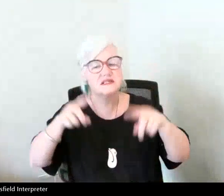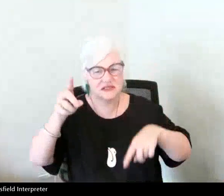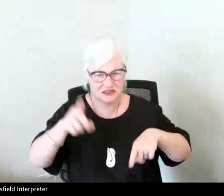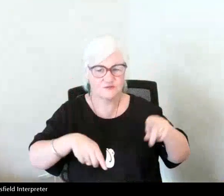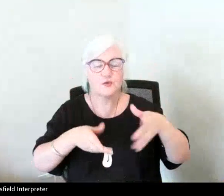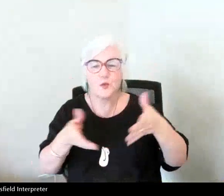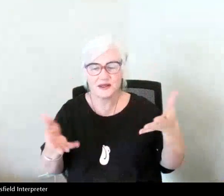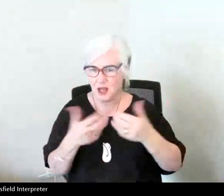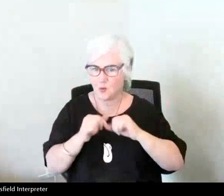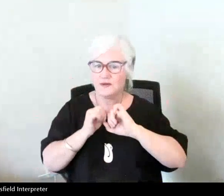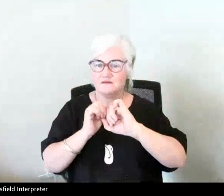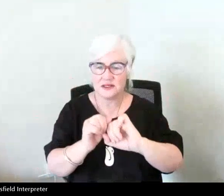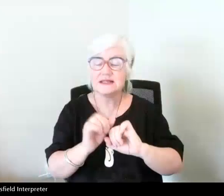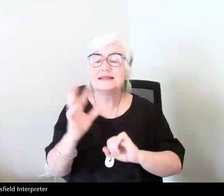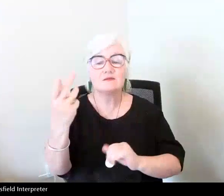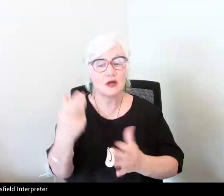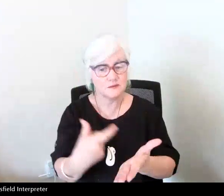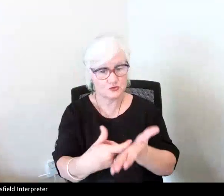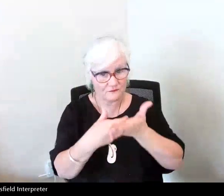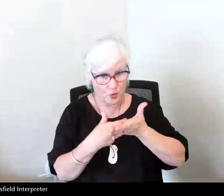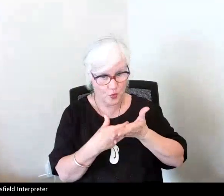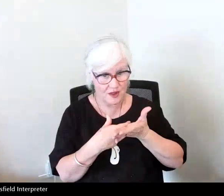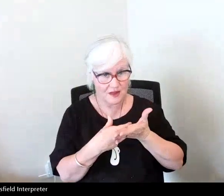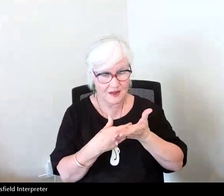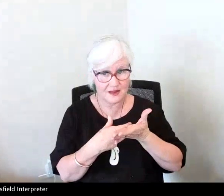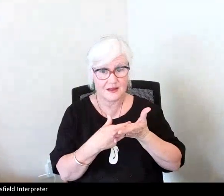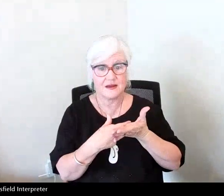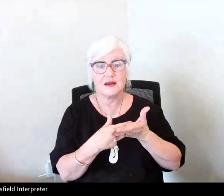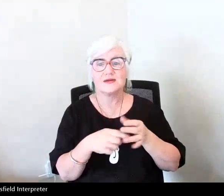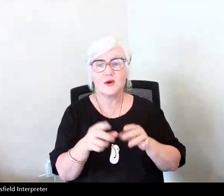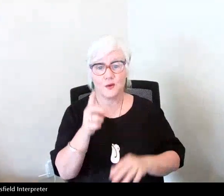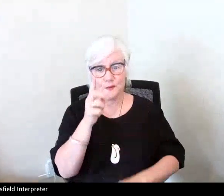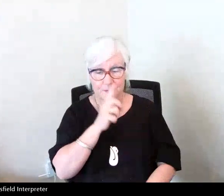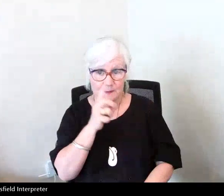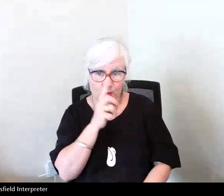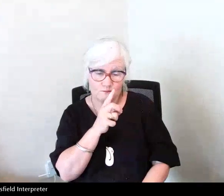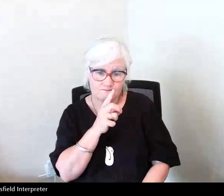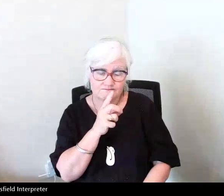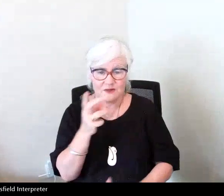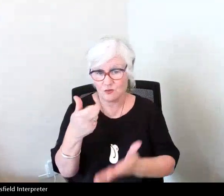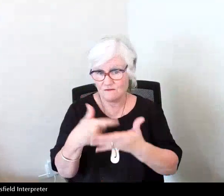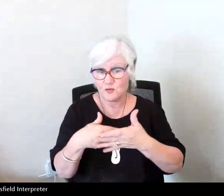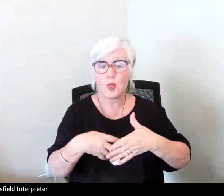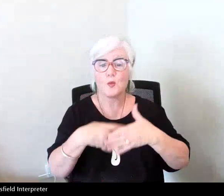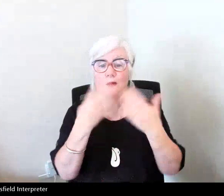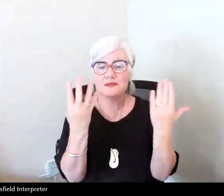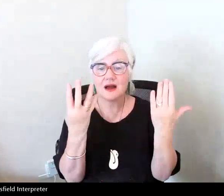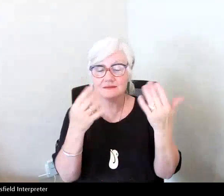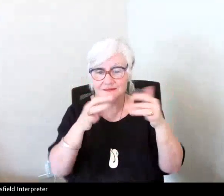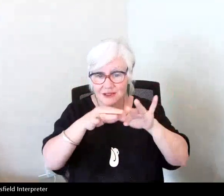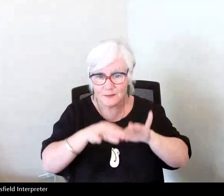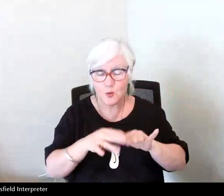we've received referrals from people just on our website or that have contacted us wanting